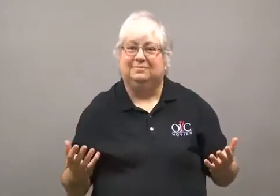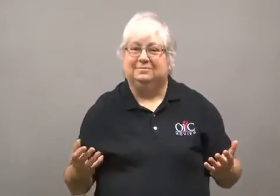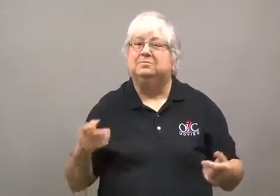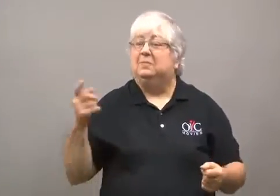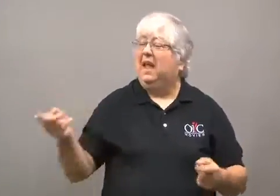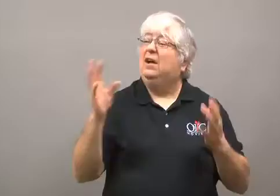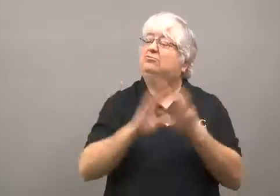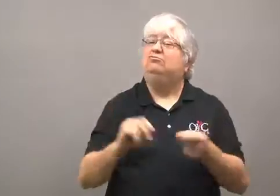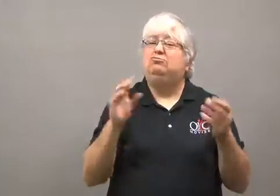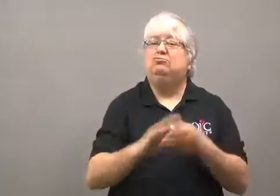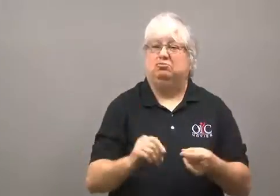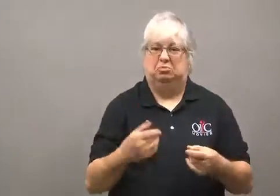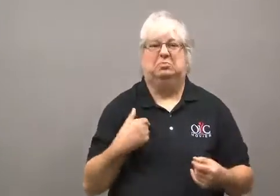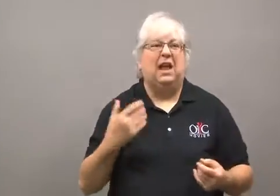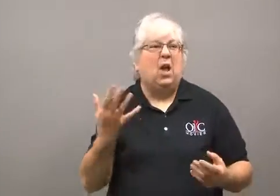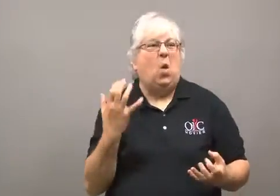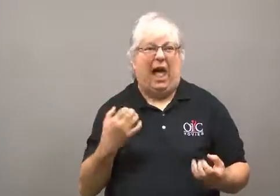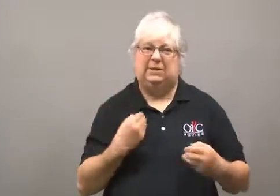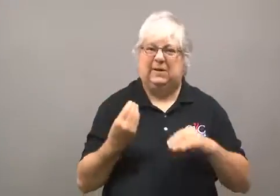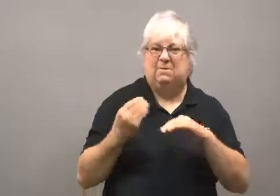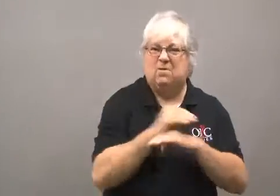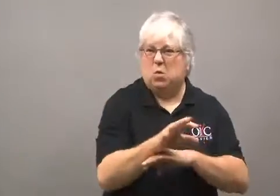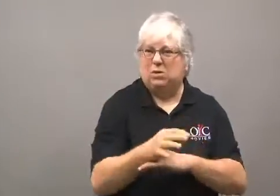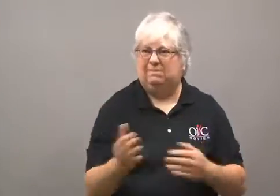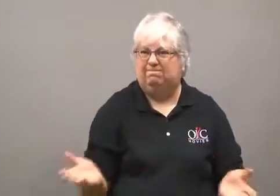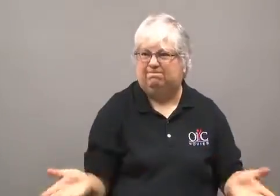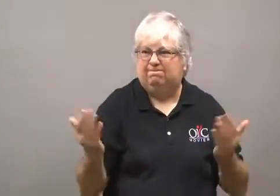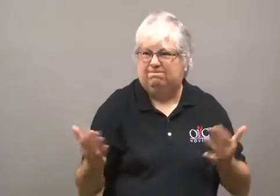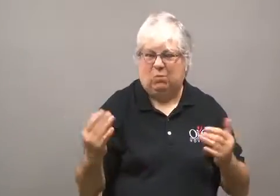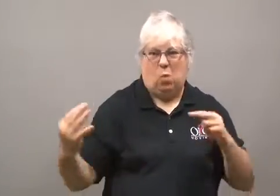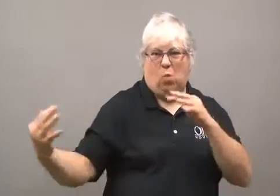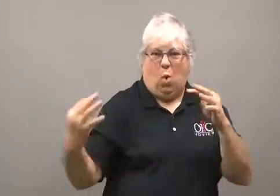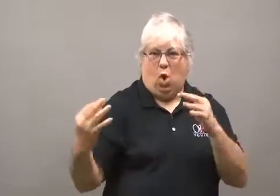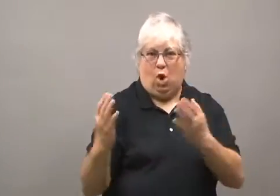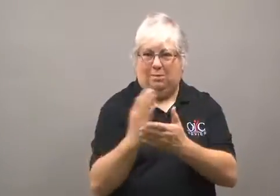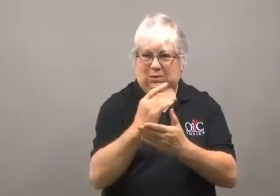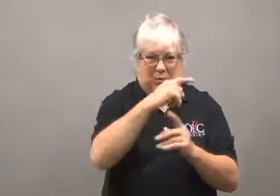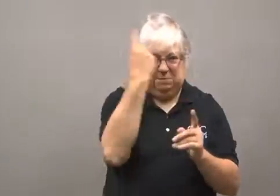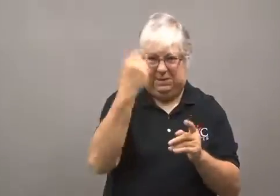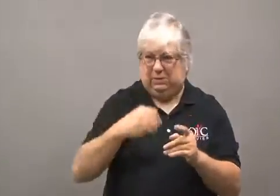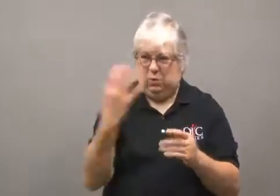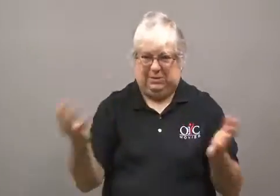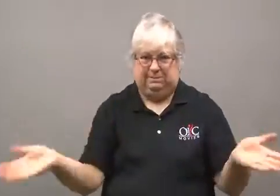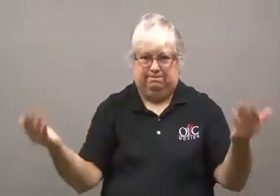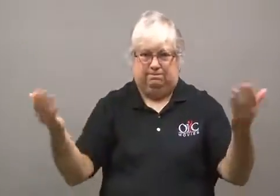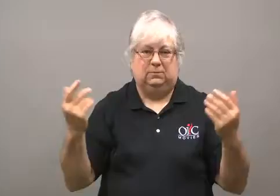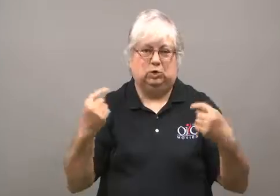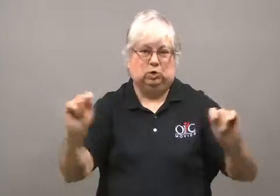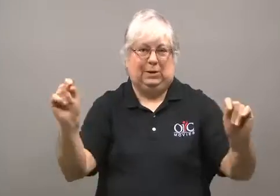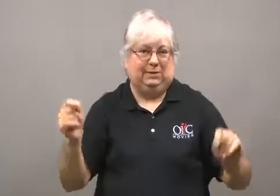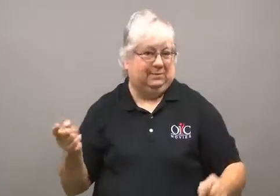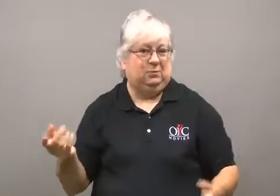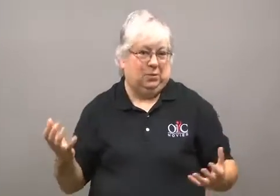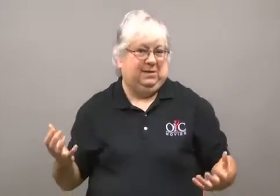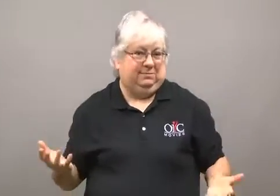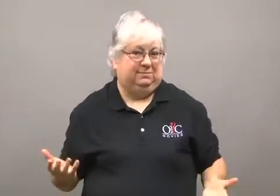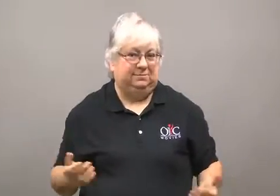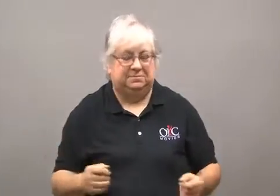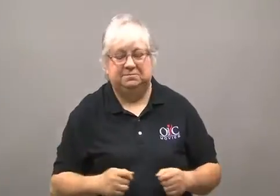He also says his goal is to start a race war.